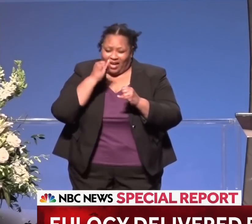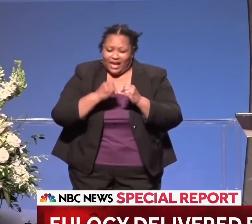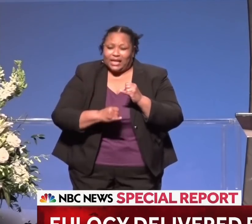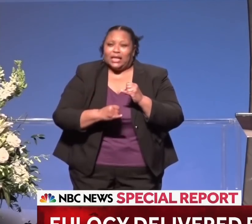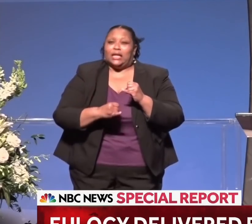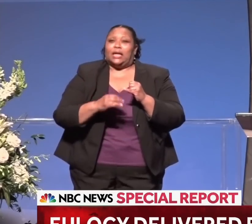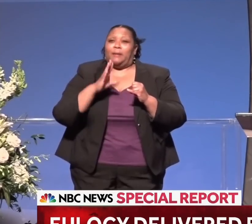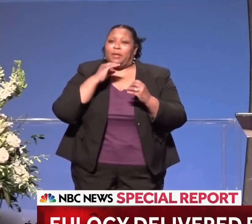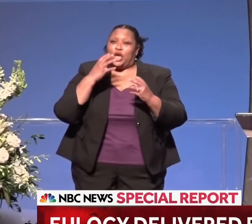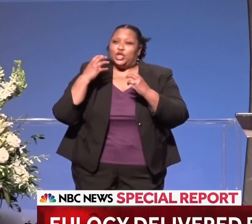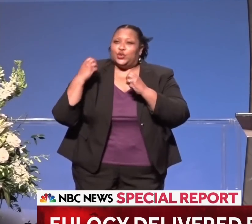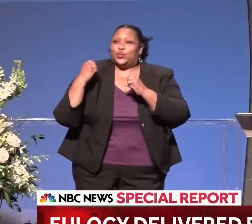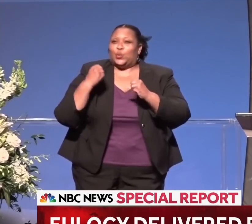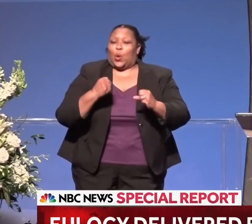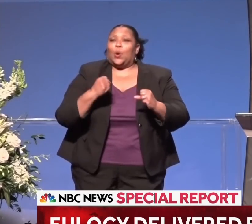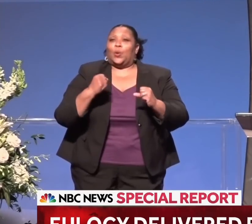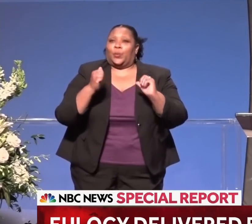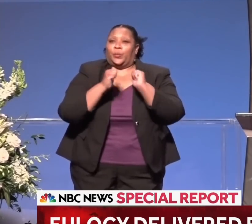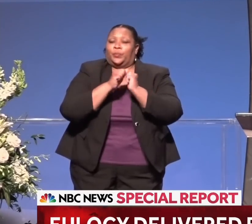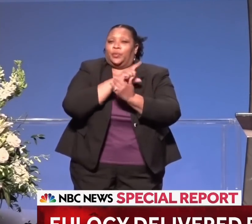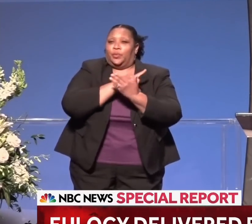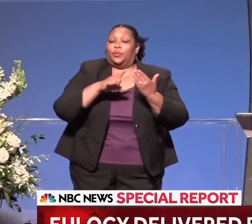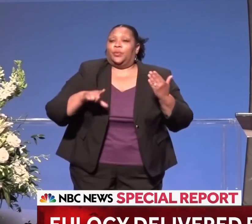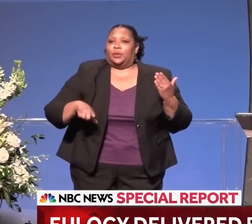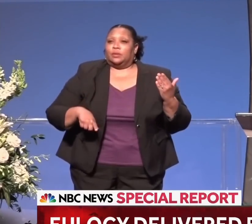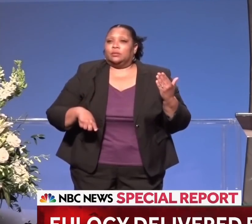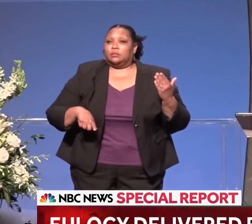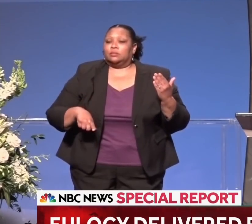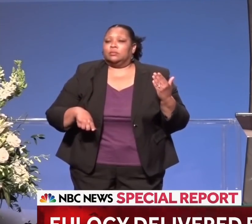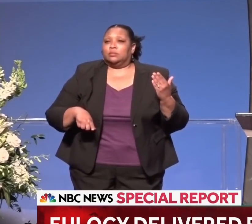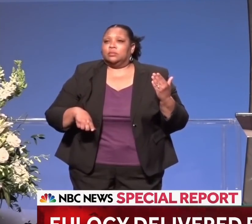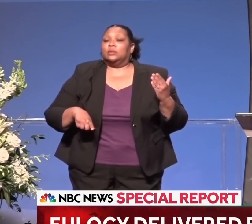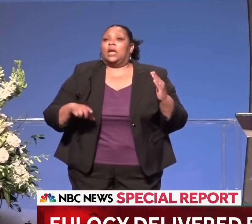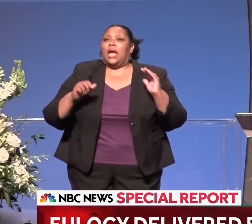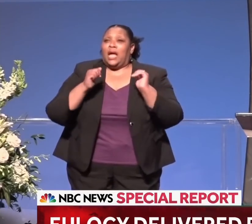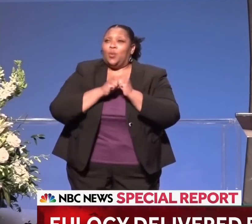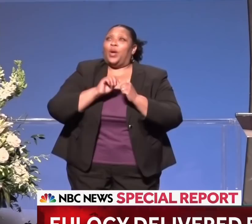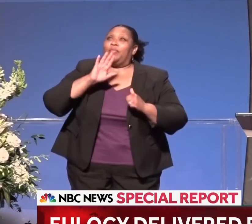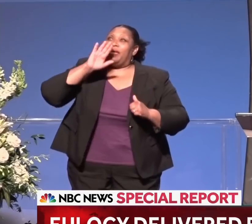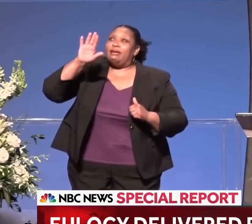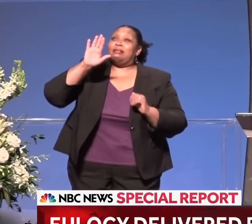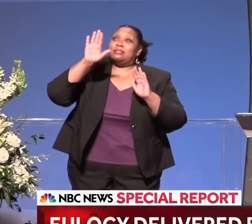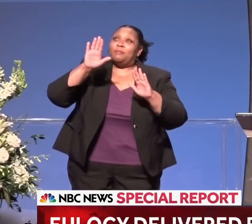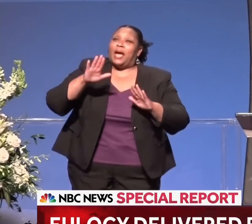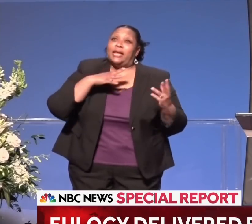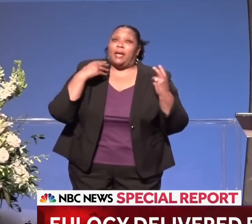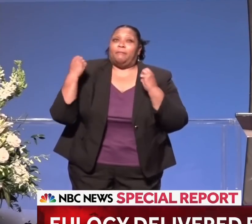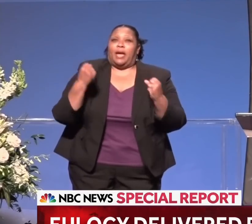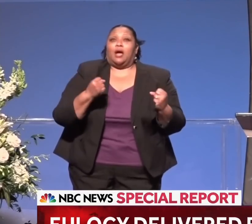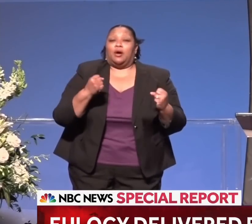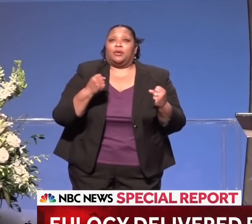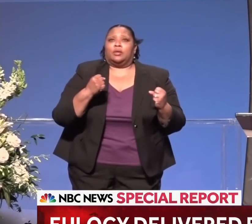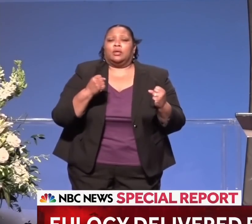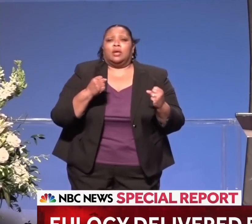IT SAYS, IN HIS LETTER TO THE EPHESIANS, HE SAYS, FINALLY BE